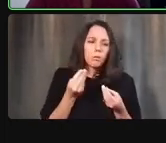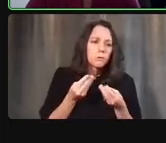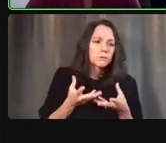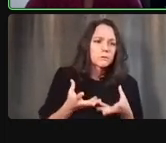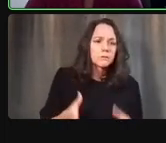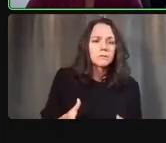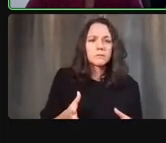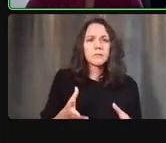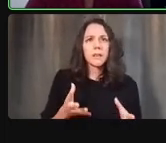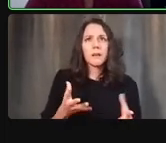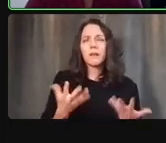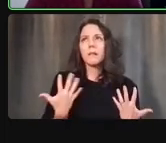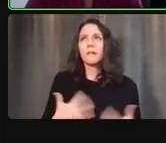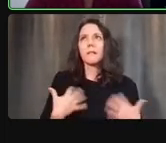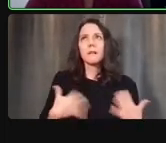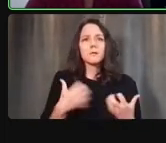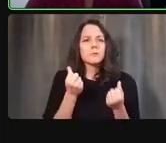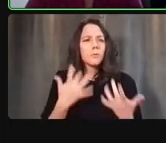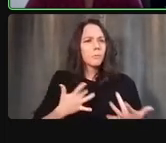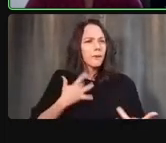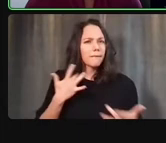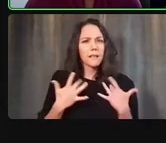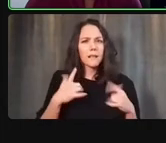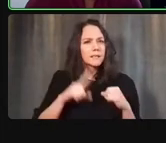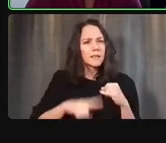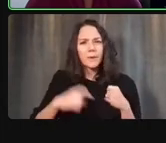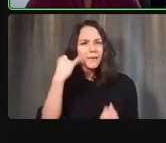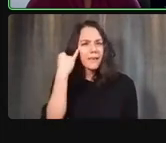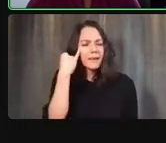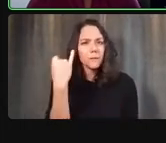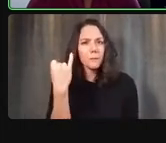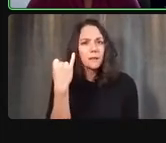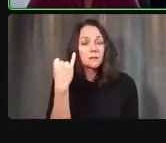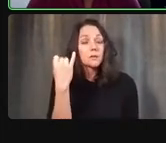unimaginable feelings because of the pandemic. And so what.